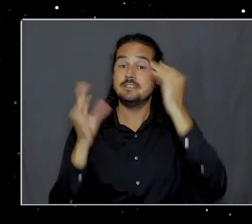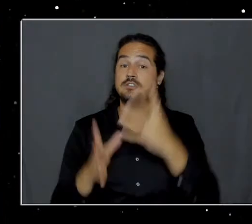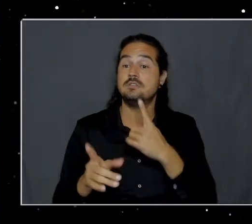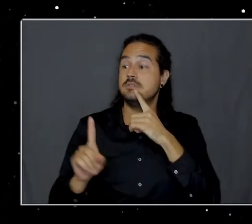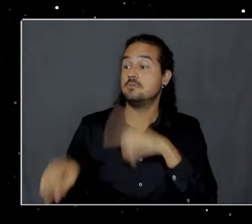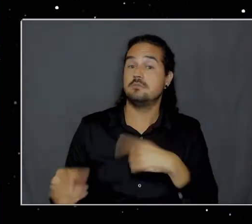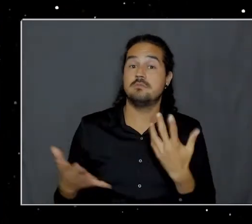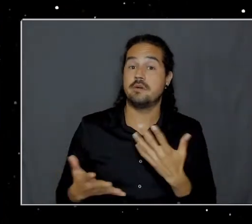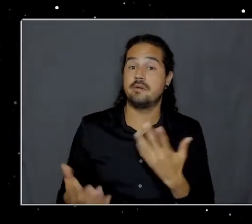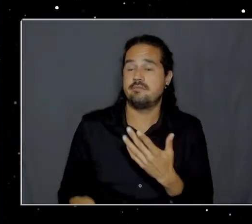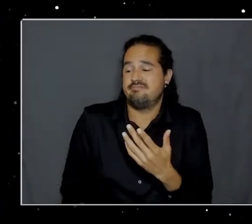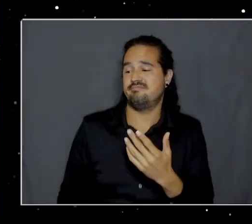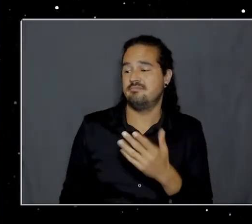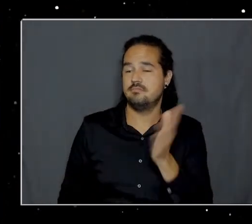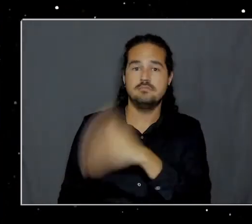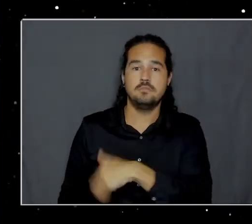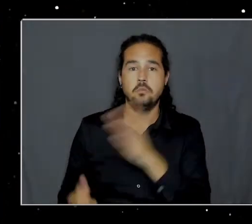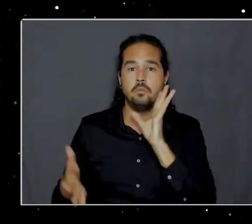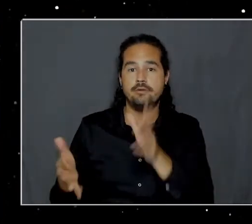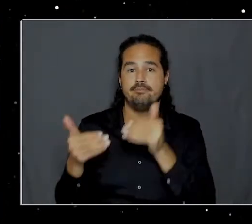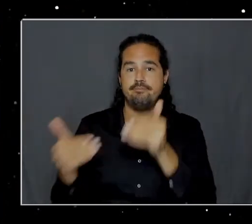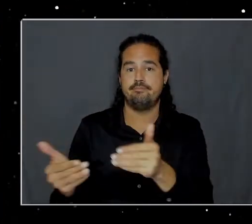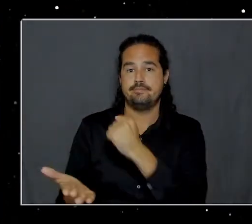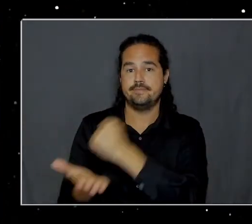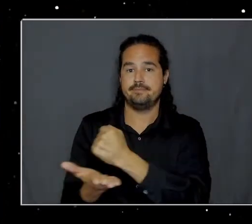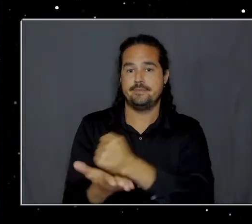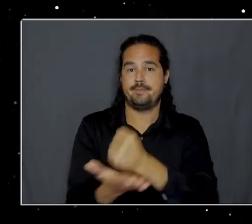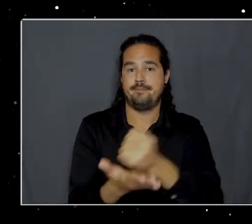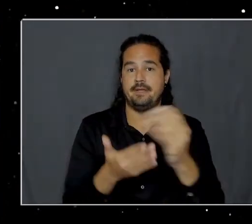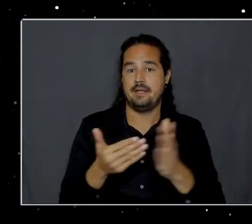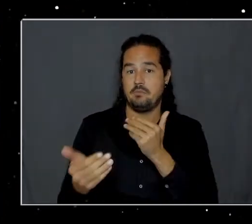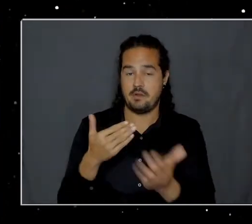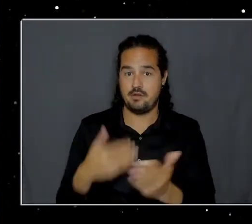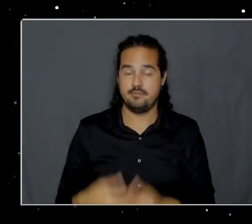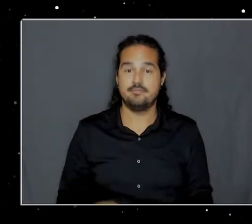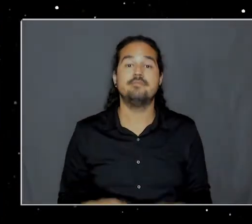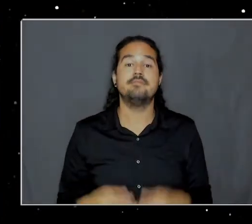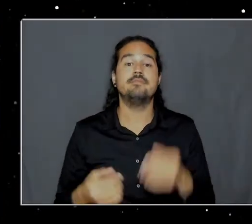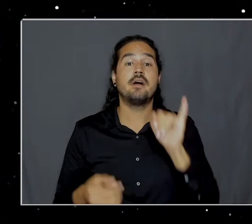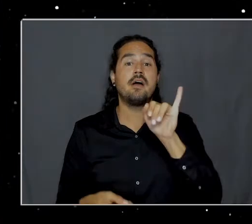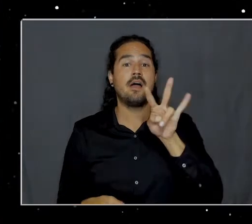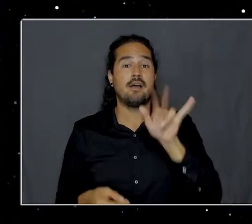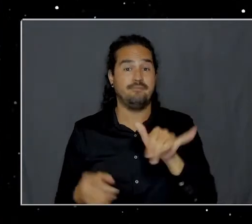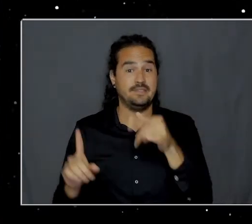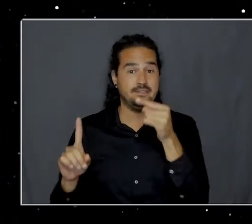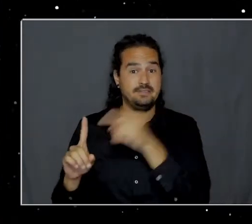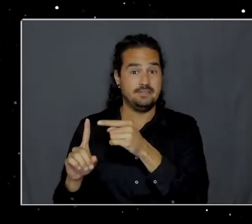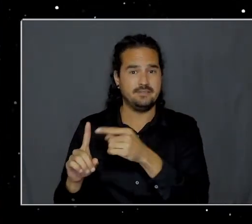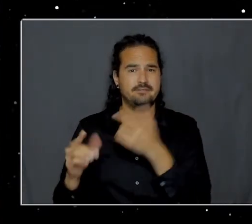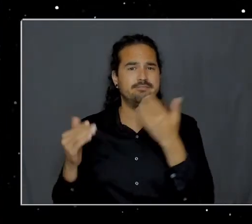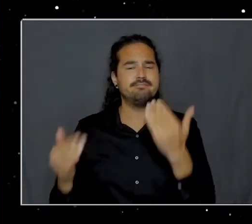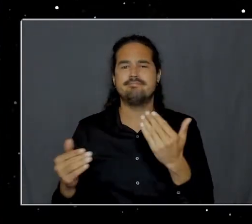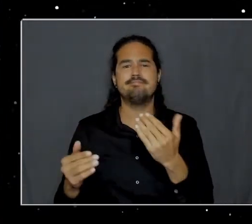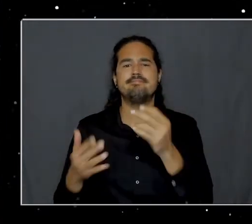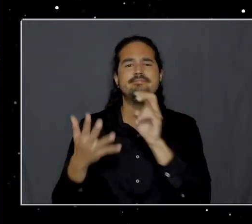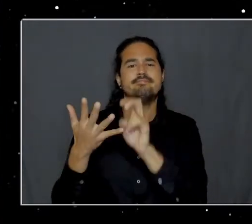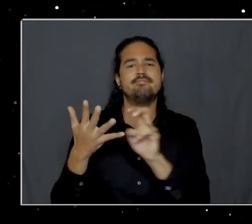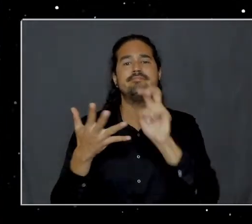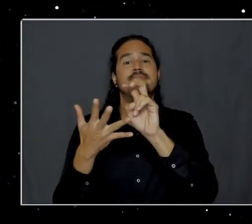THE TEACHER BASICALLY SAID SHE WAS GOING TO USE IT ANYWAY."